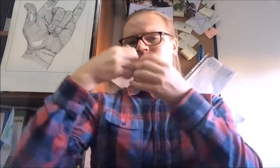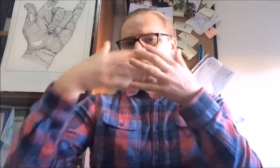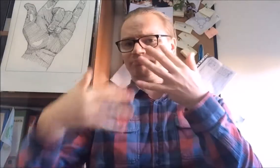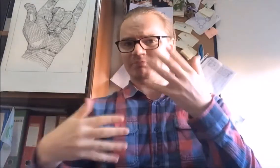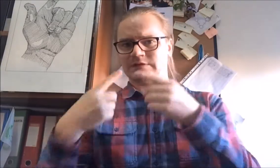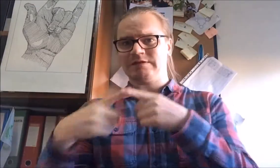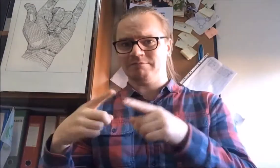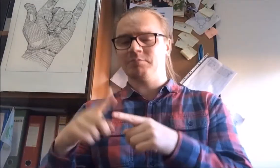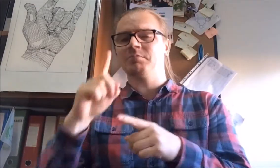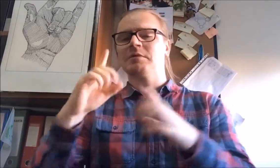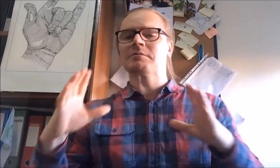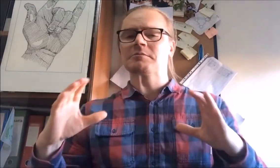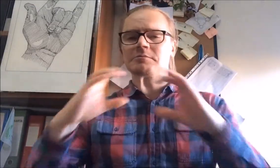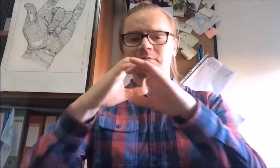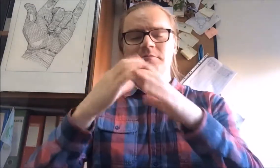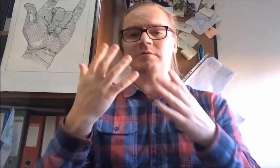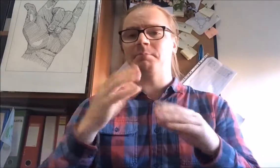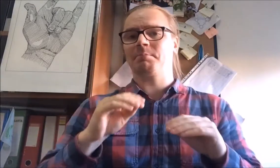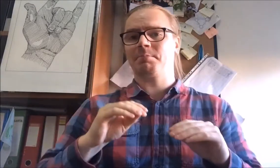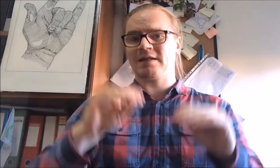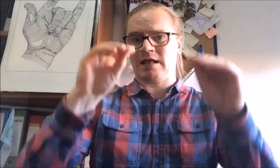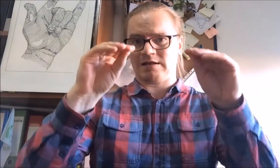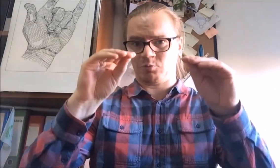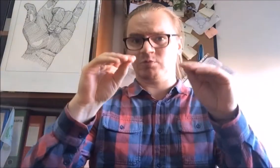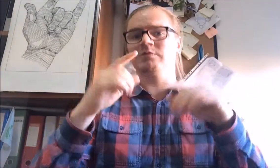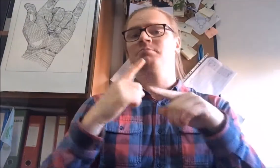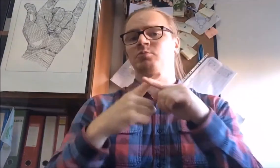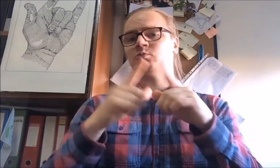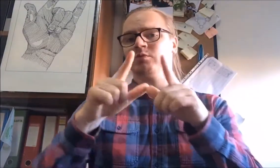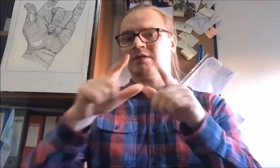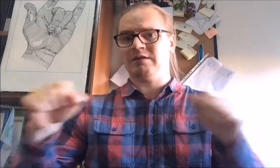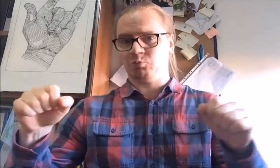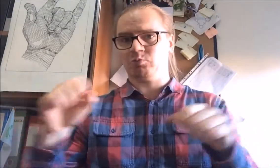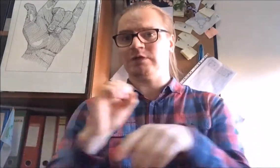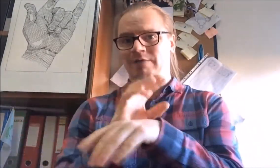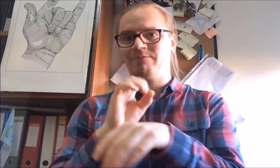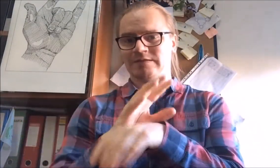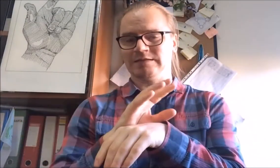The adviser can have different job descriptions, but in short I´m pedagogic and linguistic adviser.